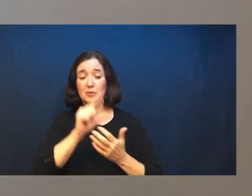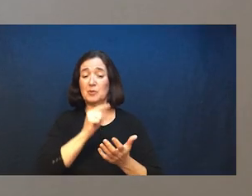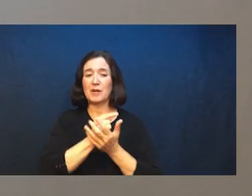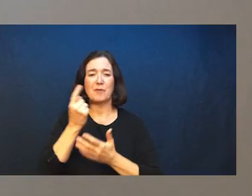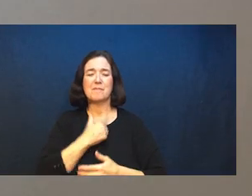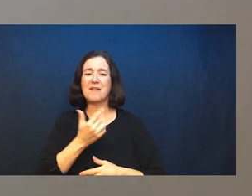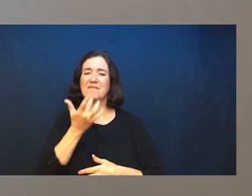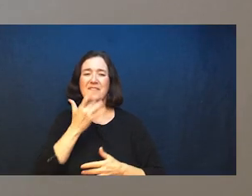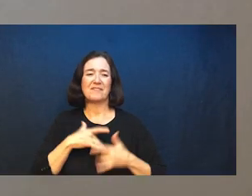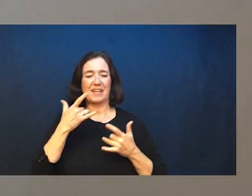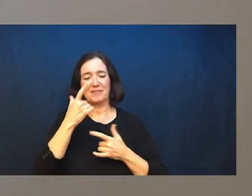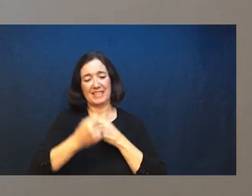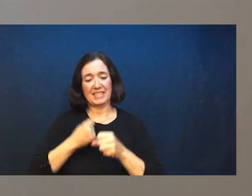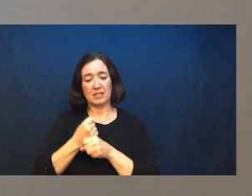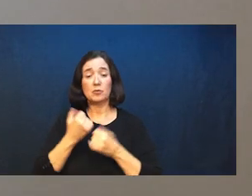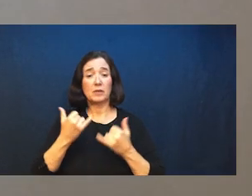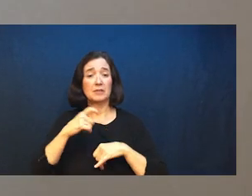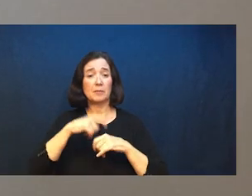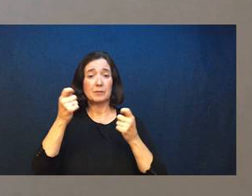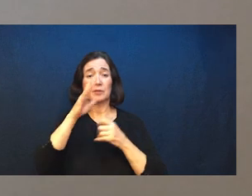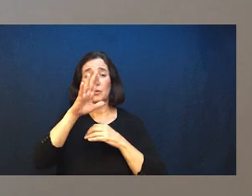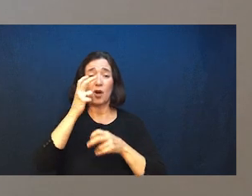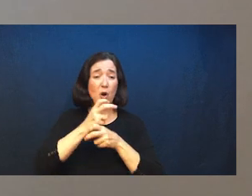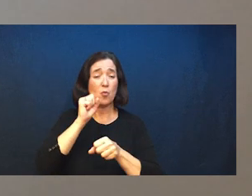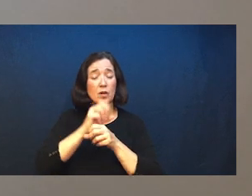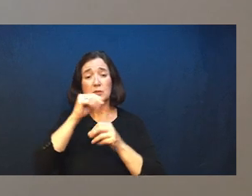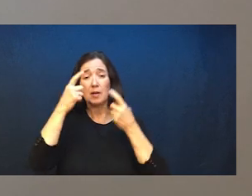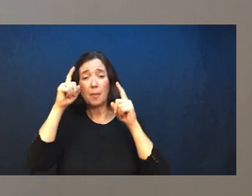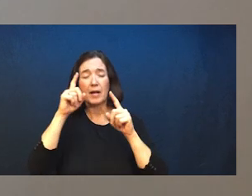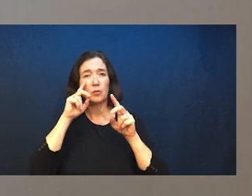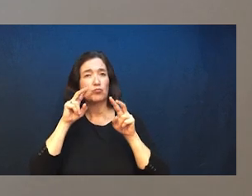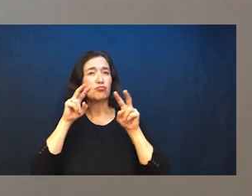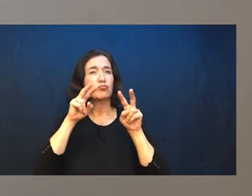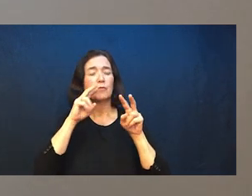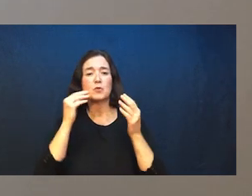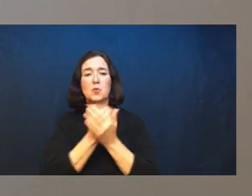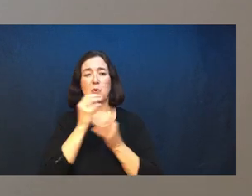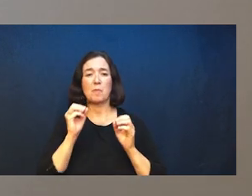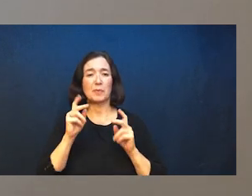This is a time to celebrate all of your hard work and accomplishments and to look forward to new opportunities. We are grateful that, as faculty, we could play